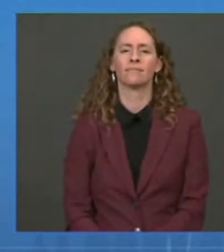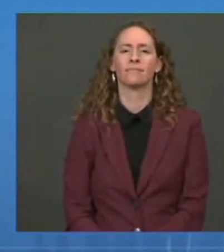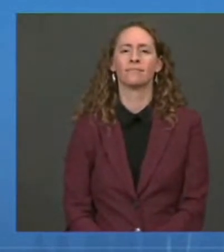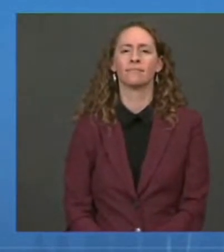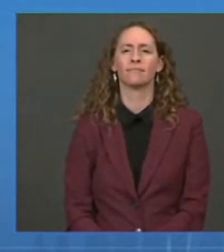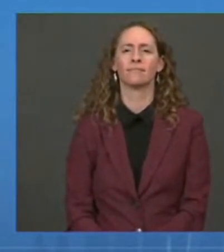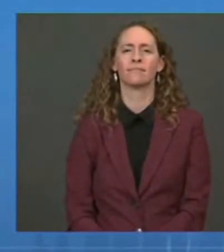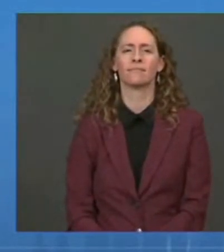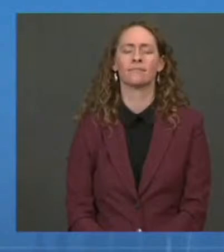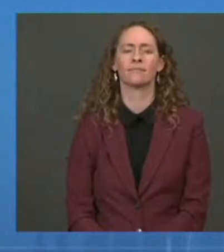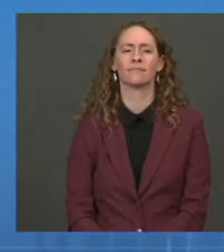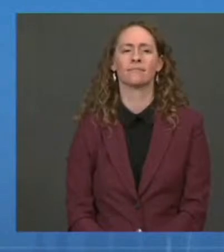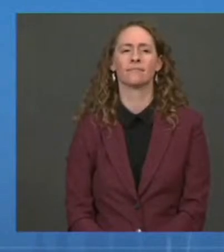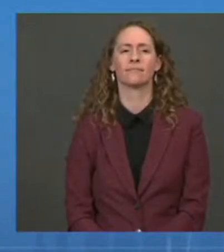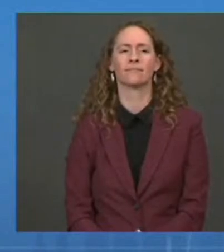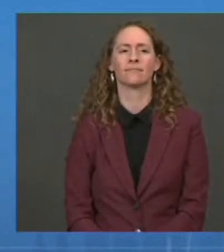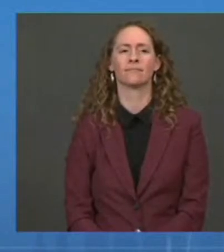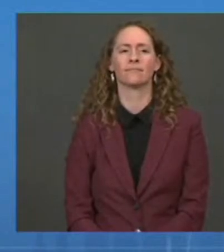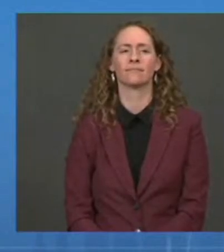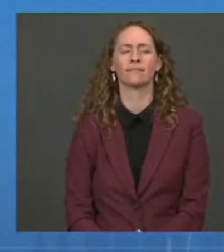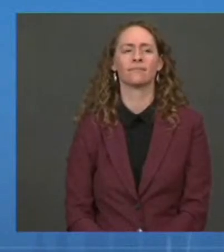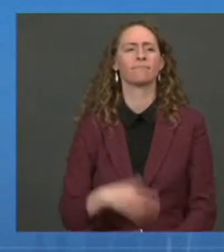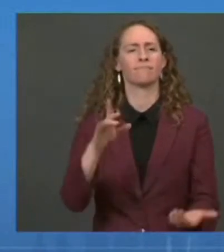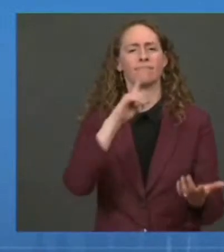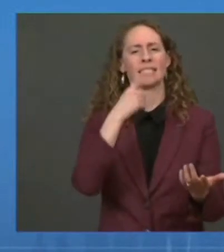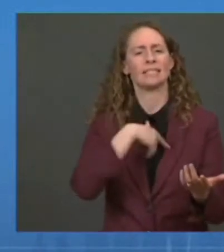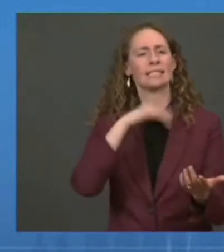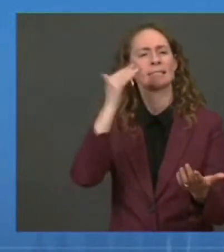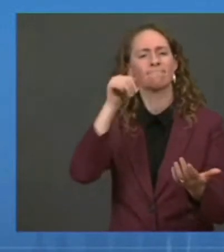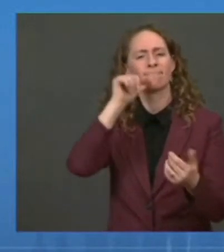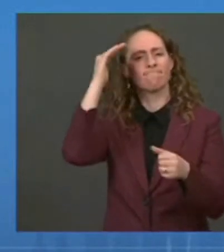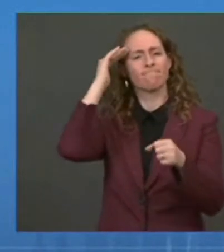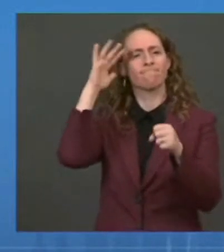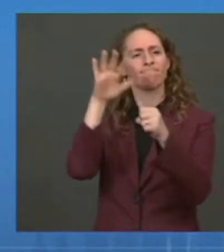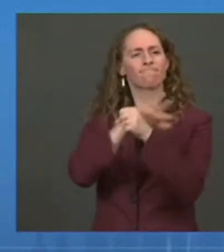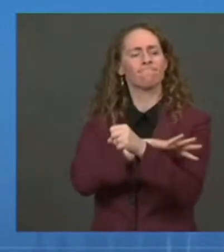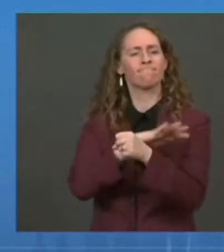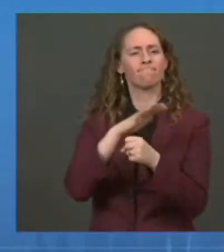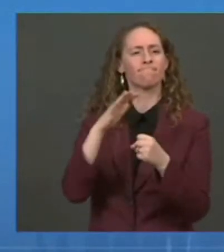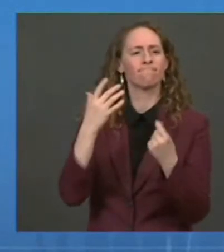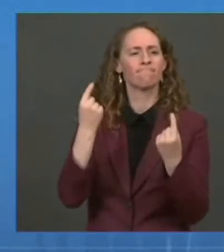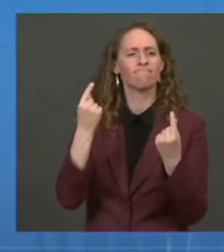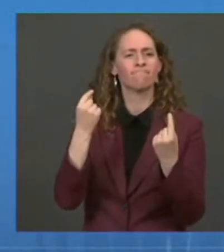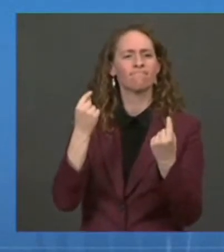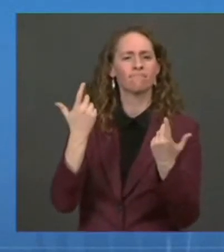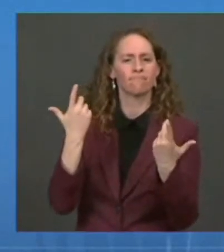NEEDED AT CONVENIENT LOCATIONS. NEXT QUESTION PLEASE.